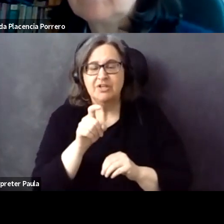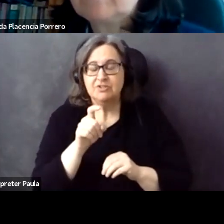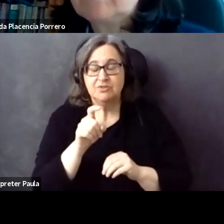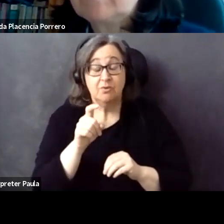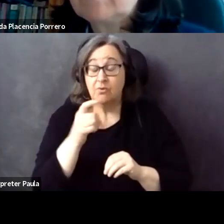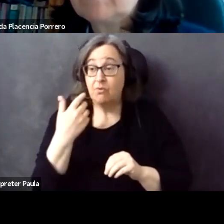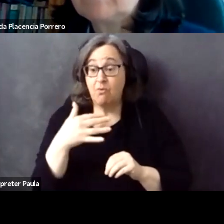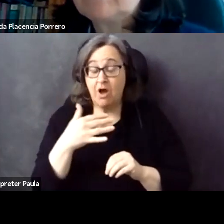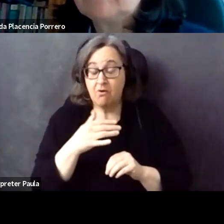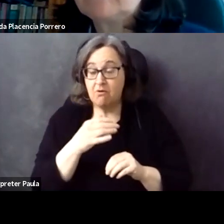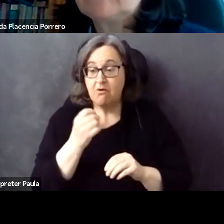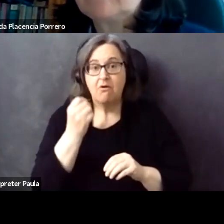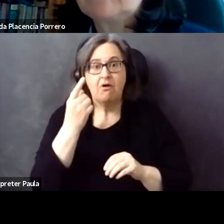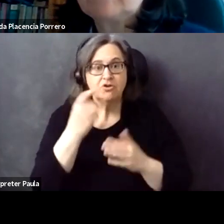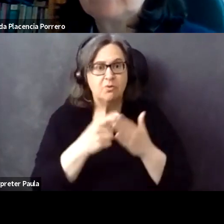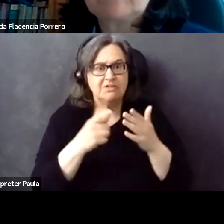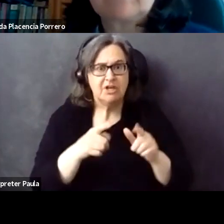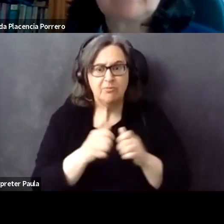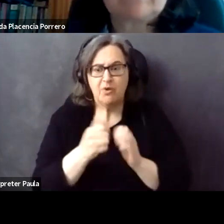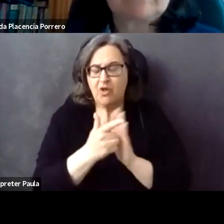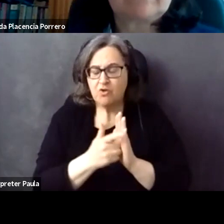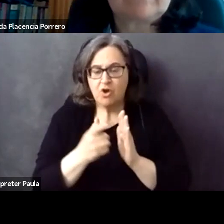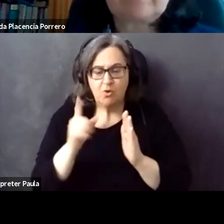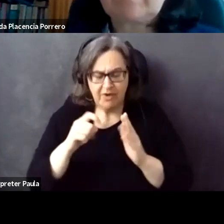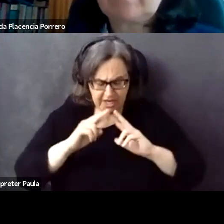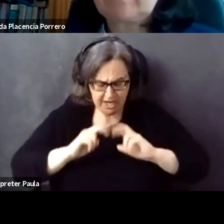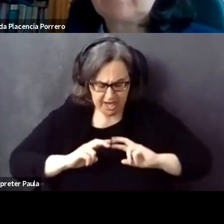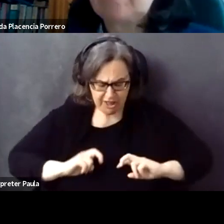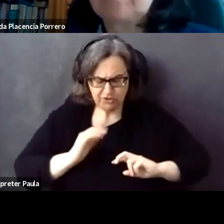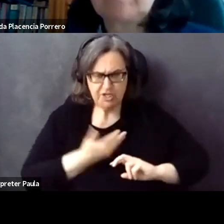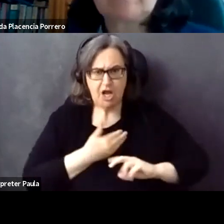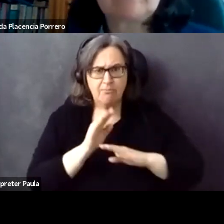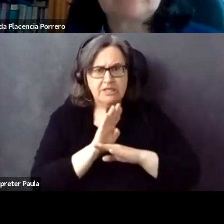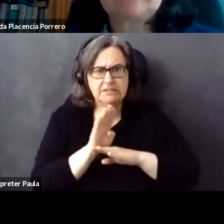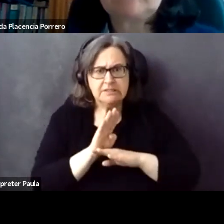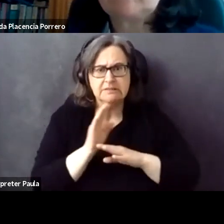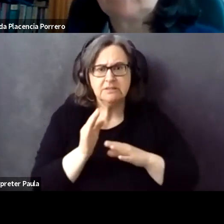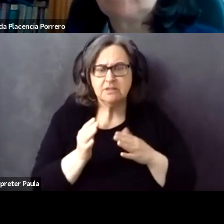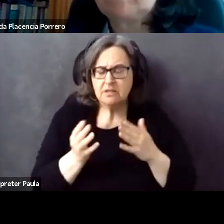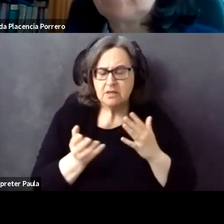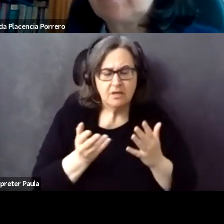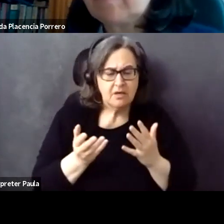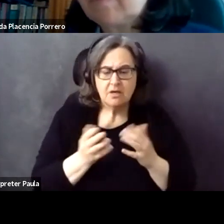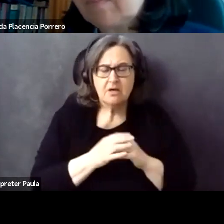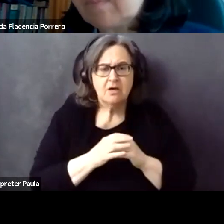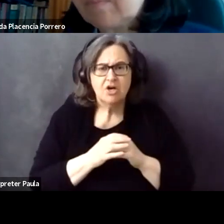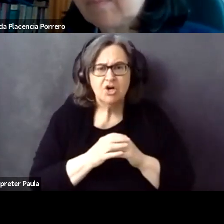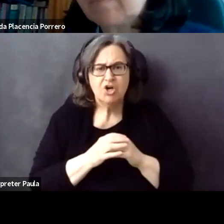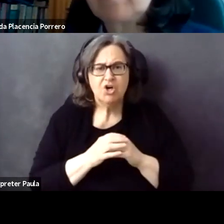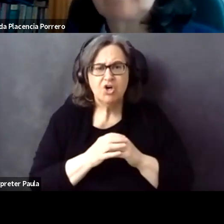difficult for those people. So it was really a wakening up this act to look to ourself